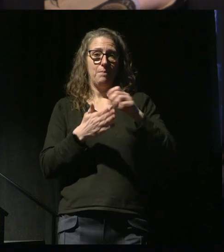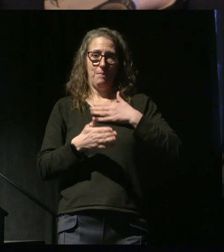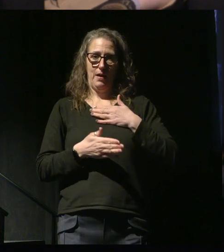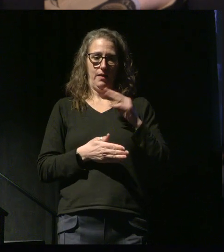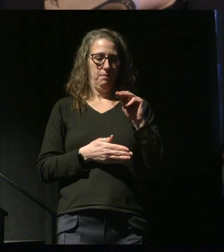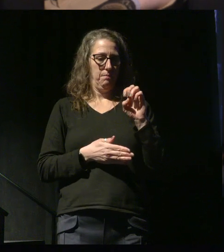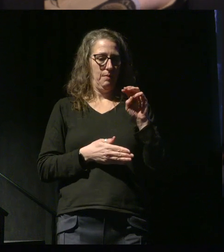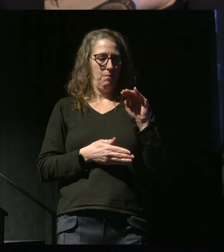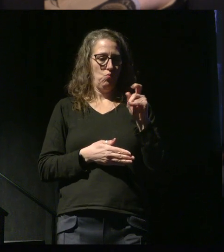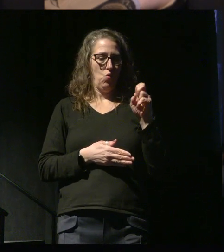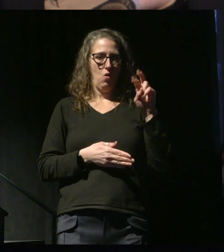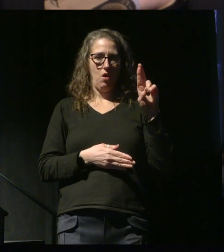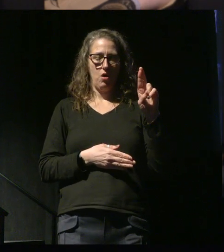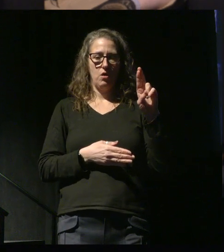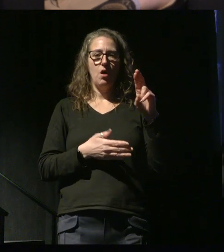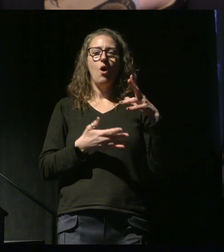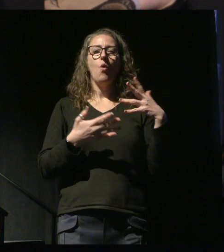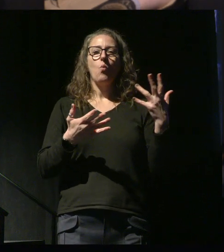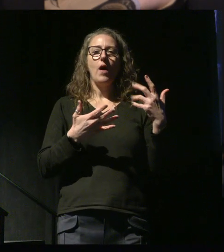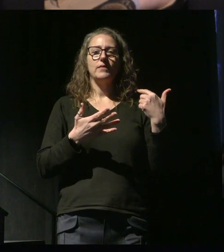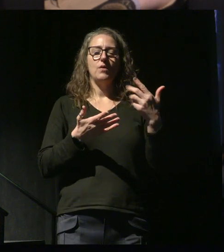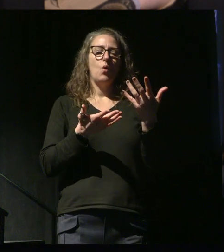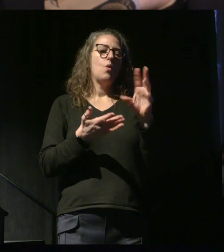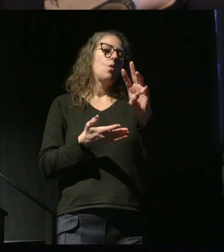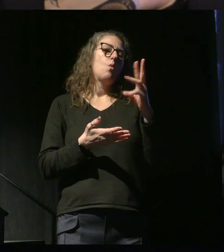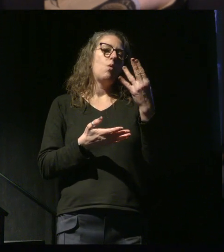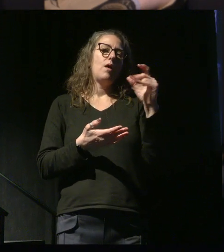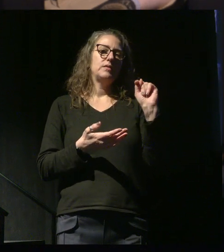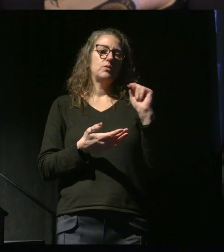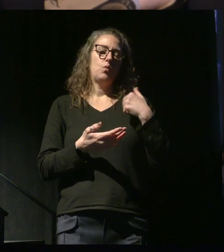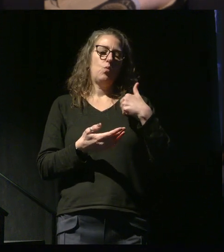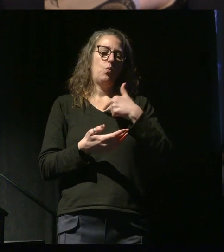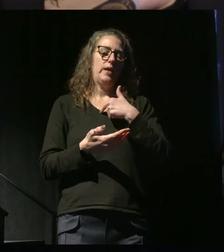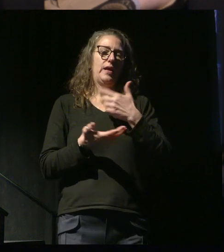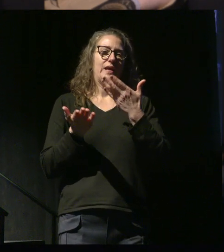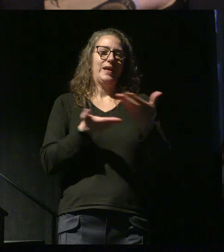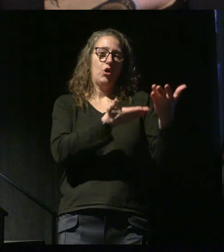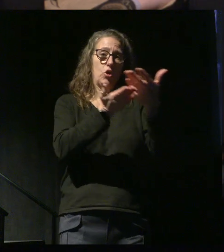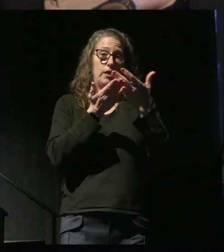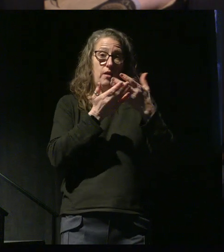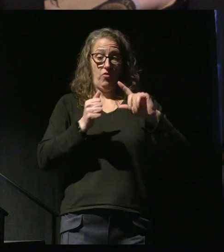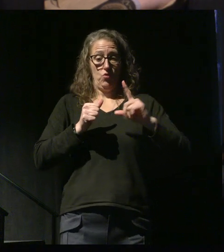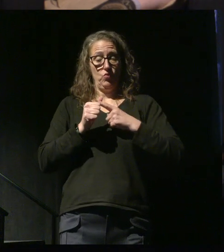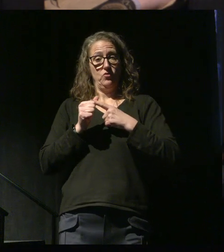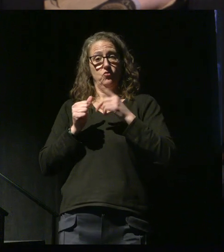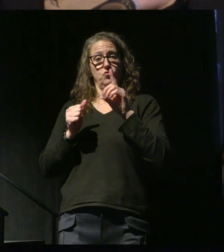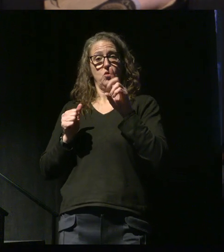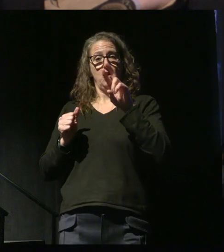the original draft started at a very different point in time.